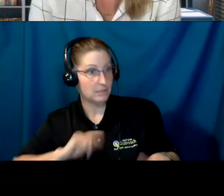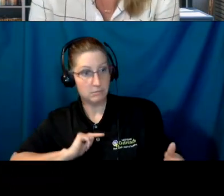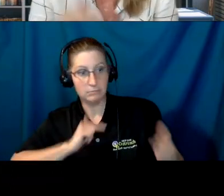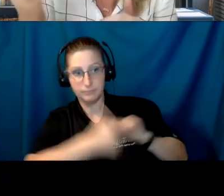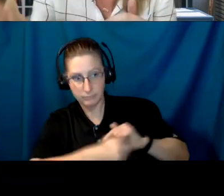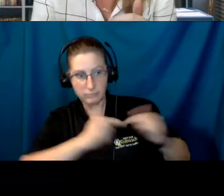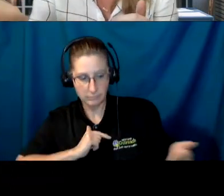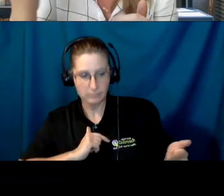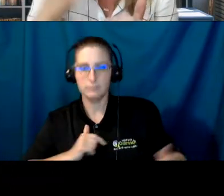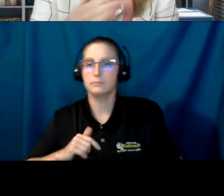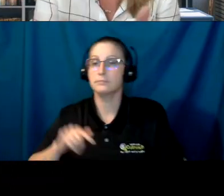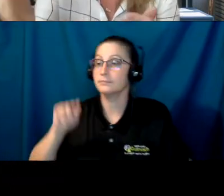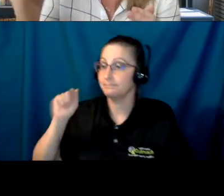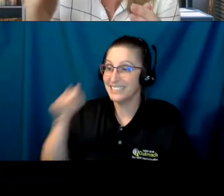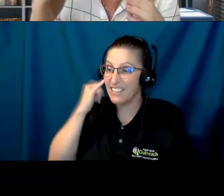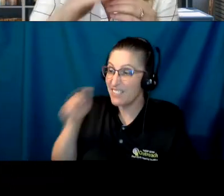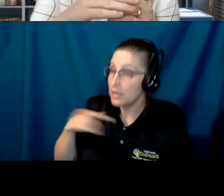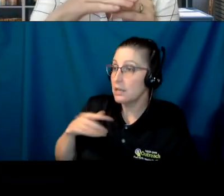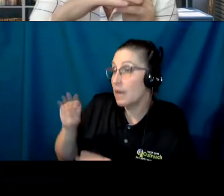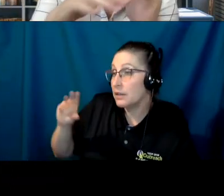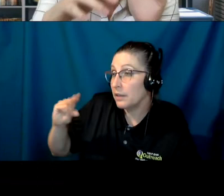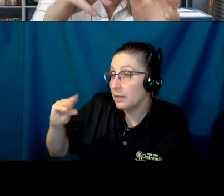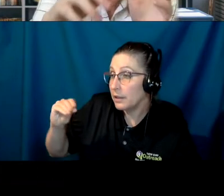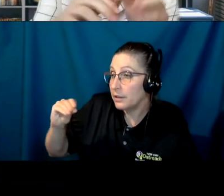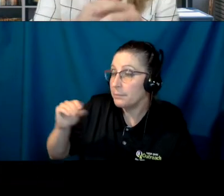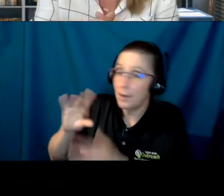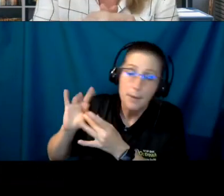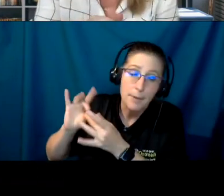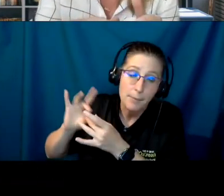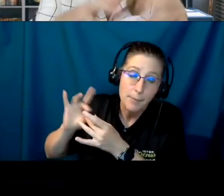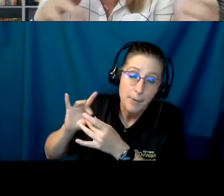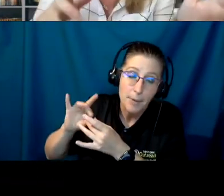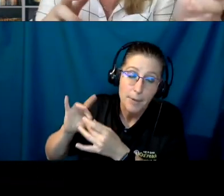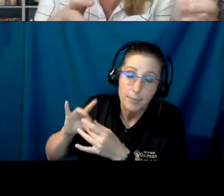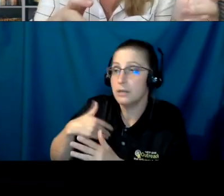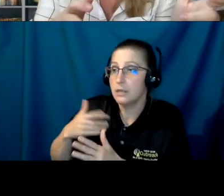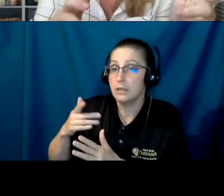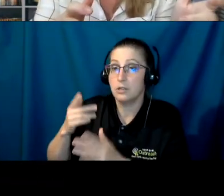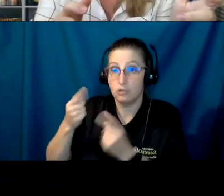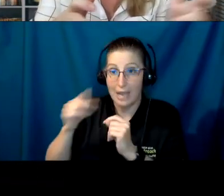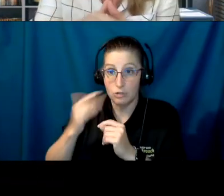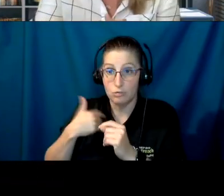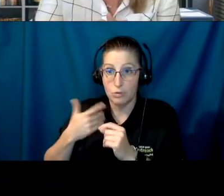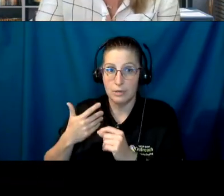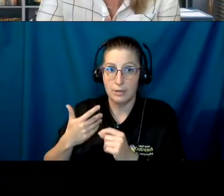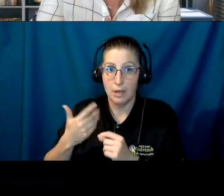the general ed peer just kept talking or you know, kept trying to overcompensate for helping,